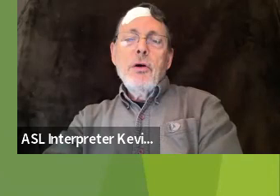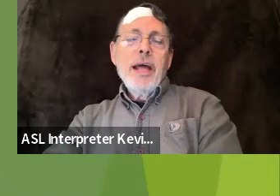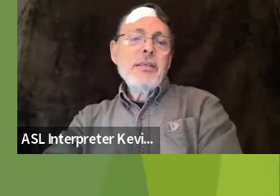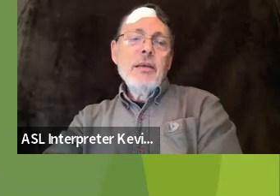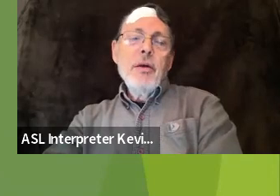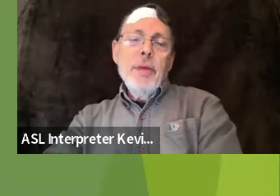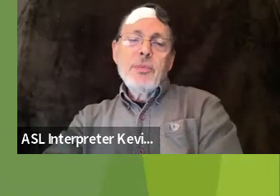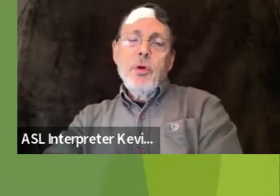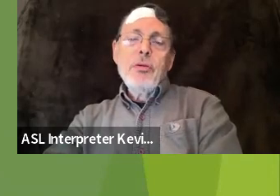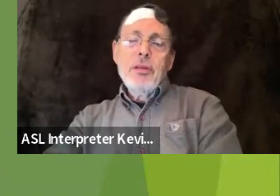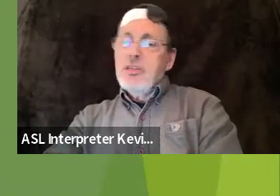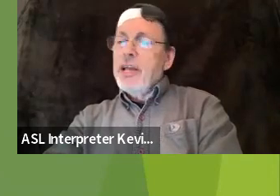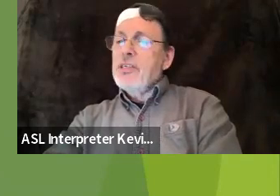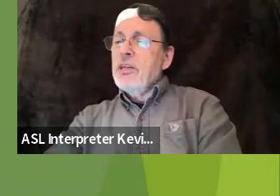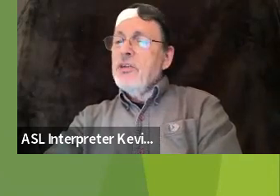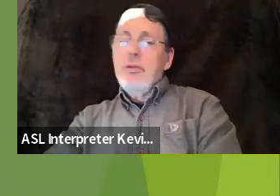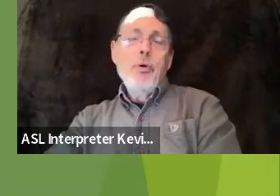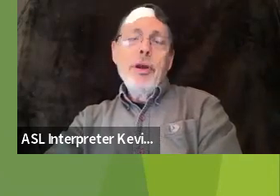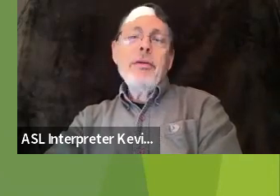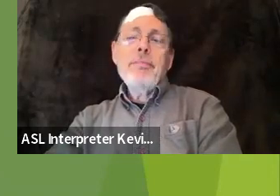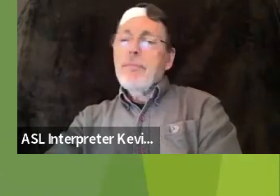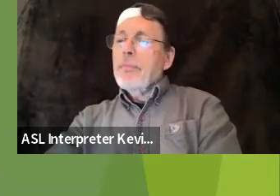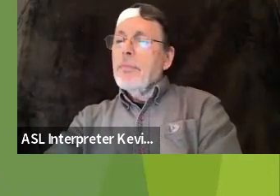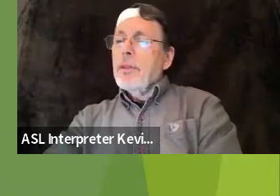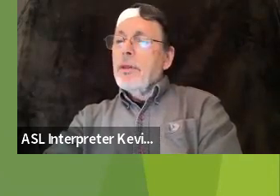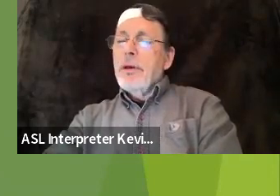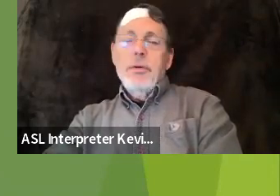So that's much more concise and to the point.